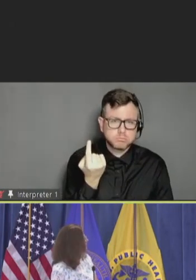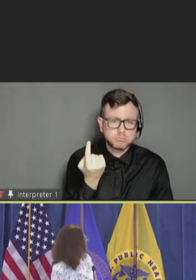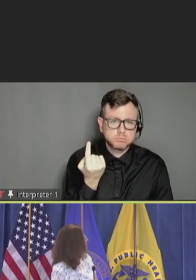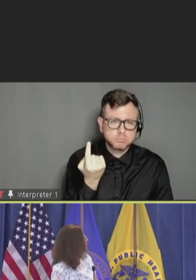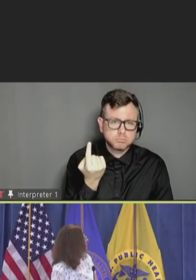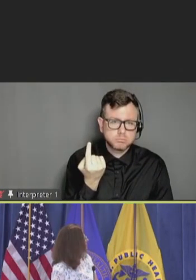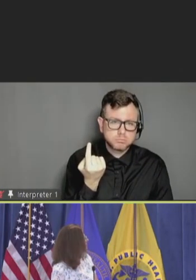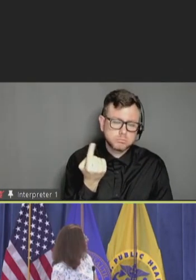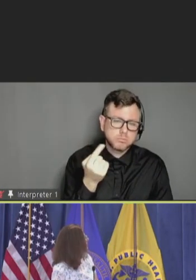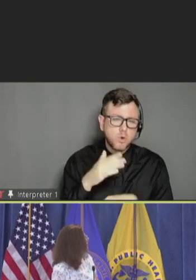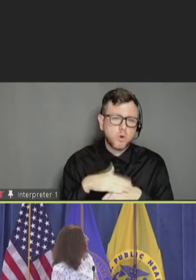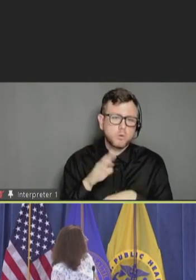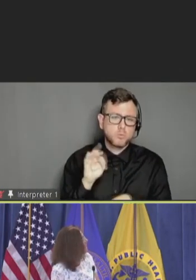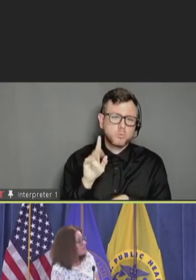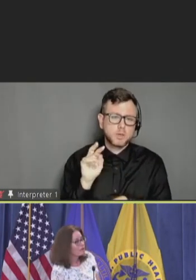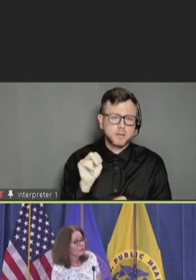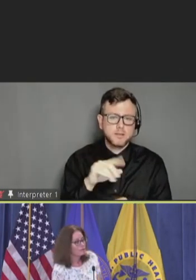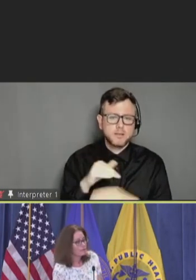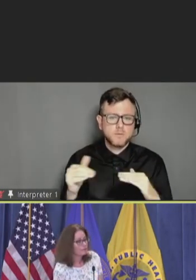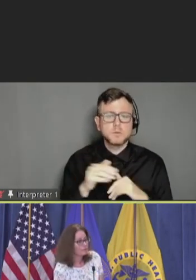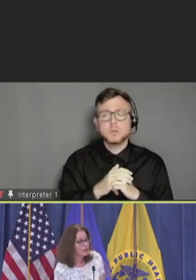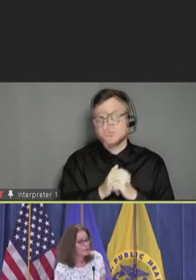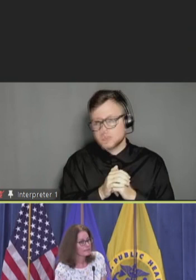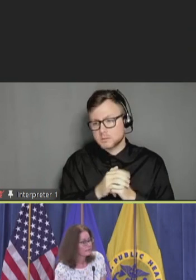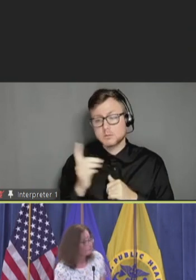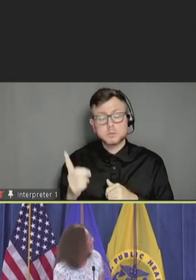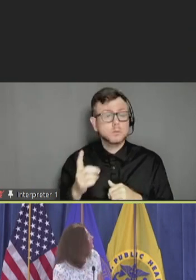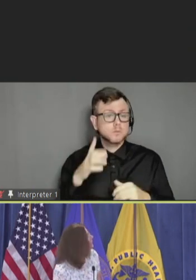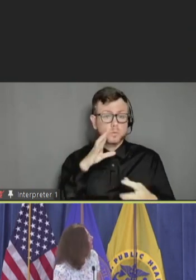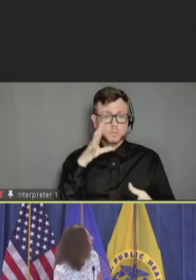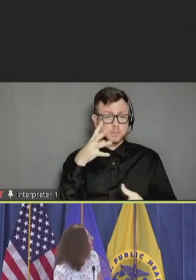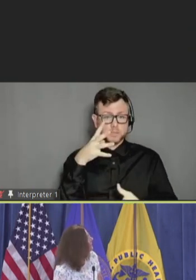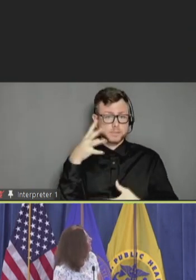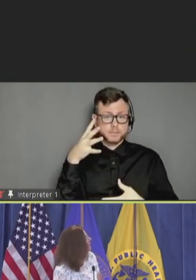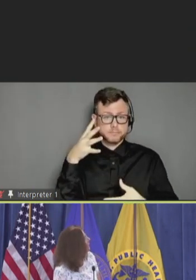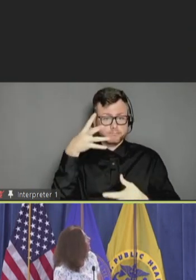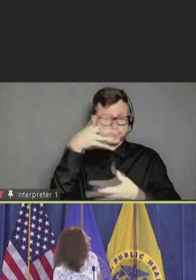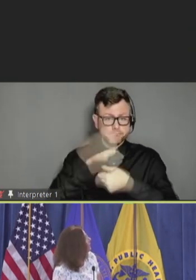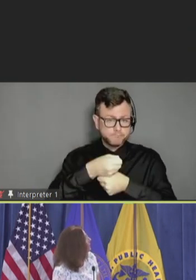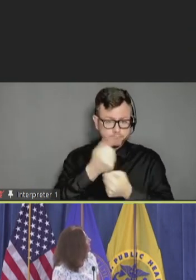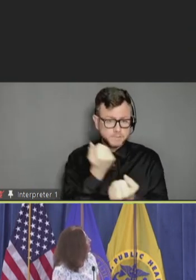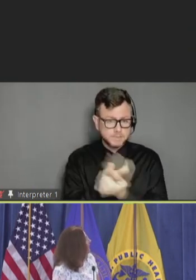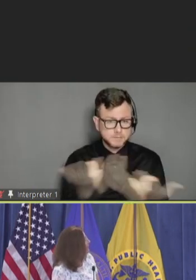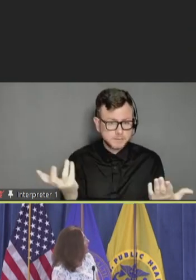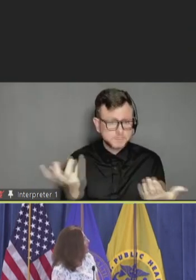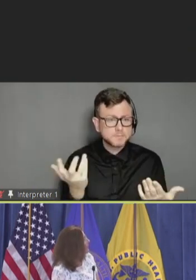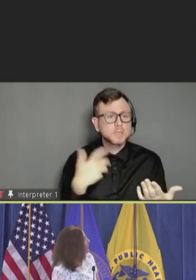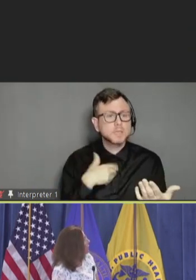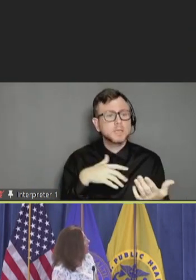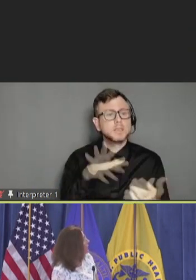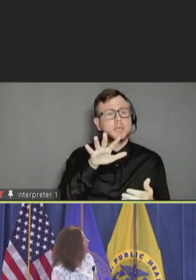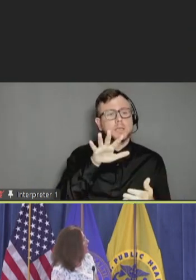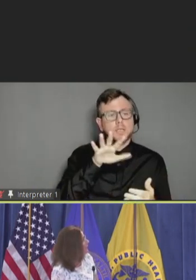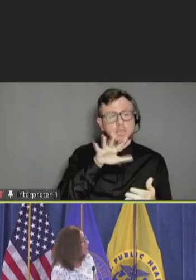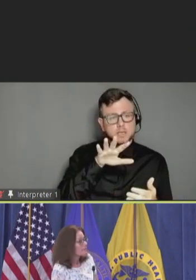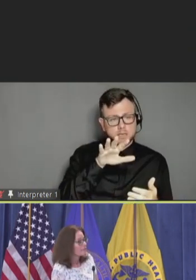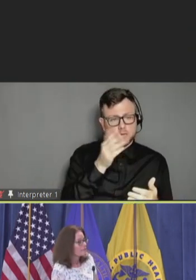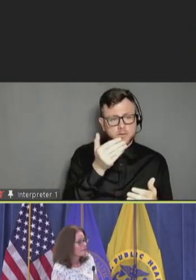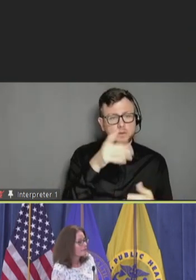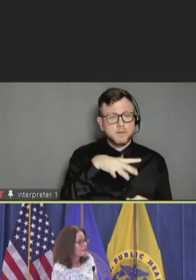So, to summarize these findings of -- safety findings after COVID-19 vaccines in the VSD.